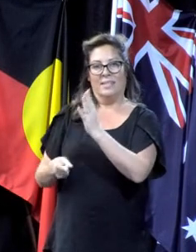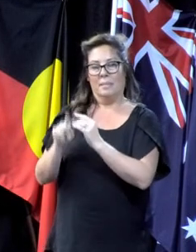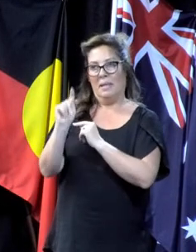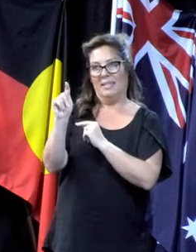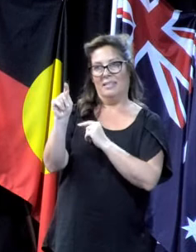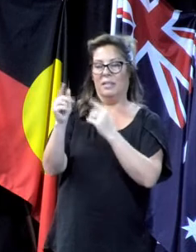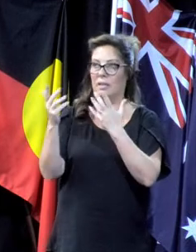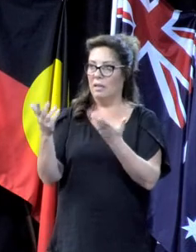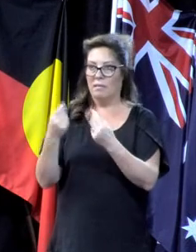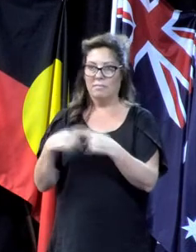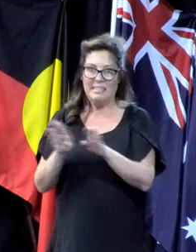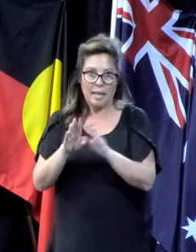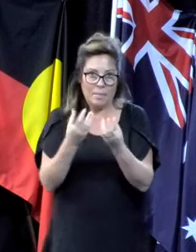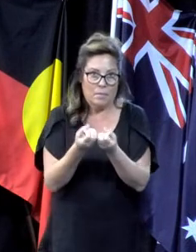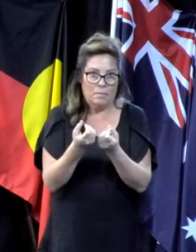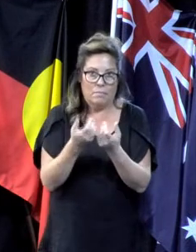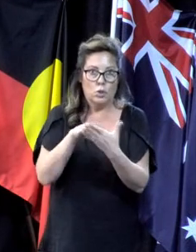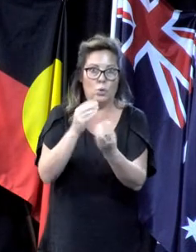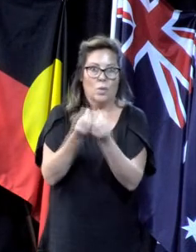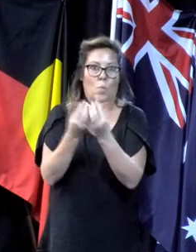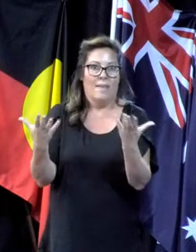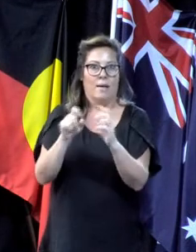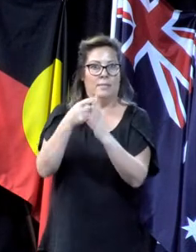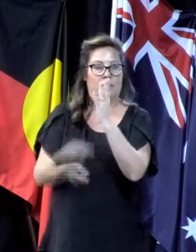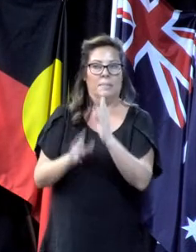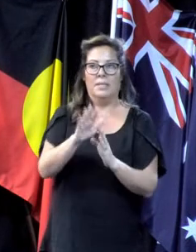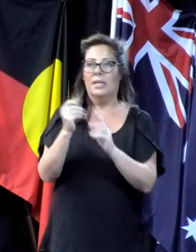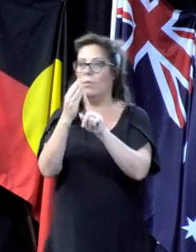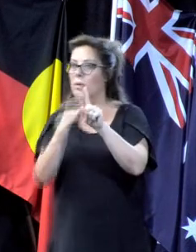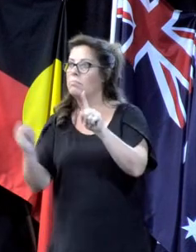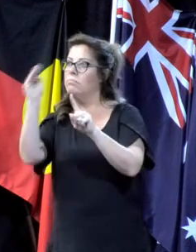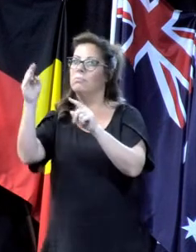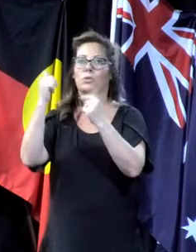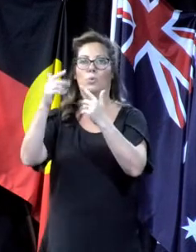with a student without a disability. It goes to a Head of Department, but the Head of Department may then call on